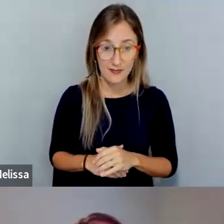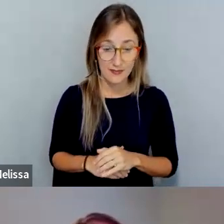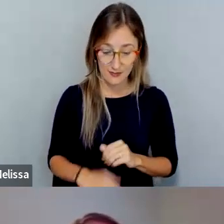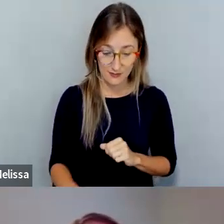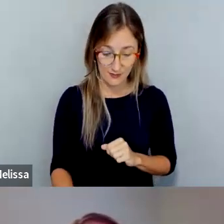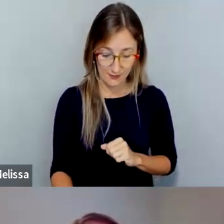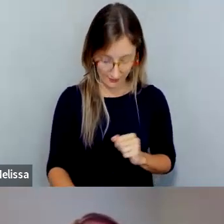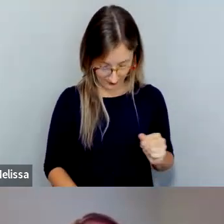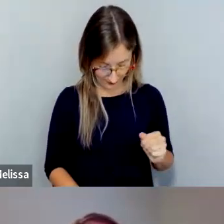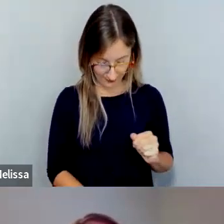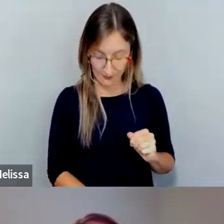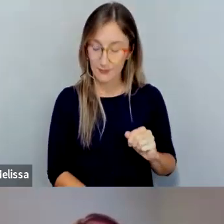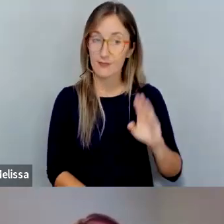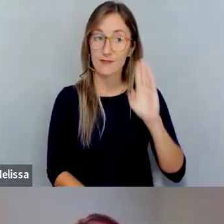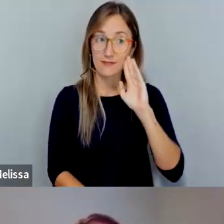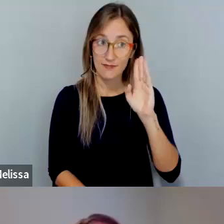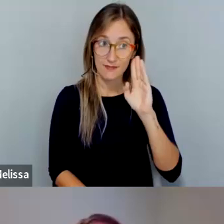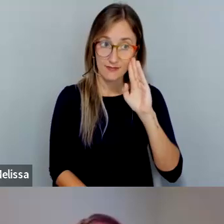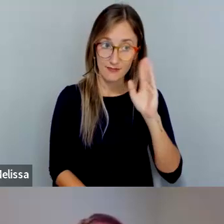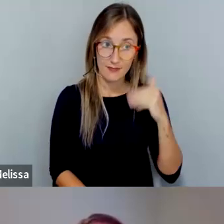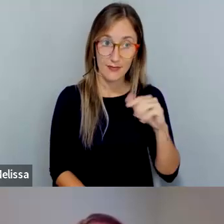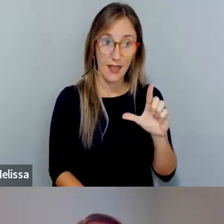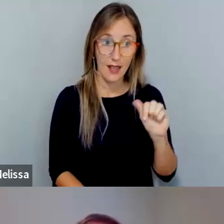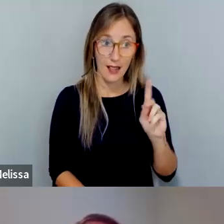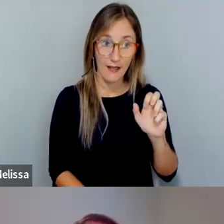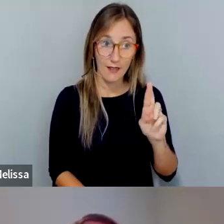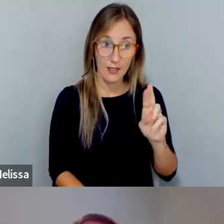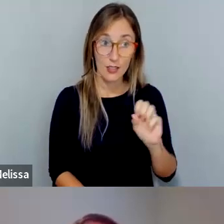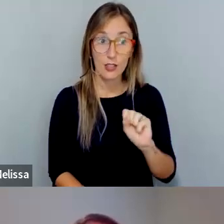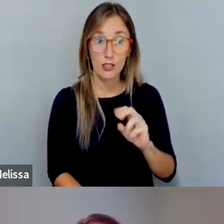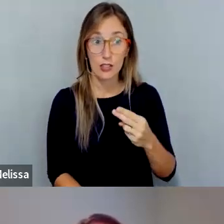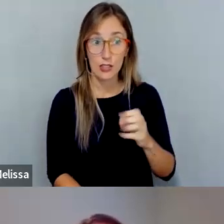Thank you, Cicilay.